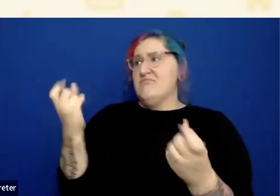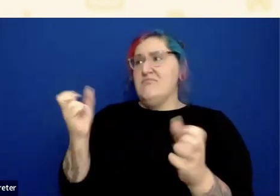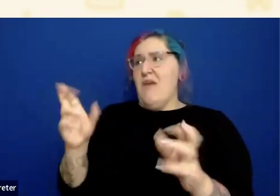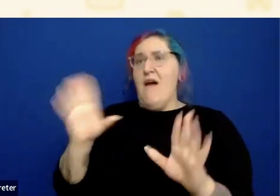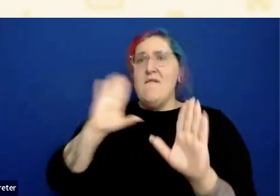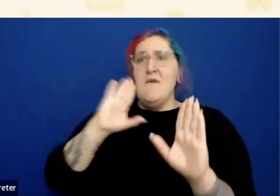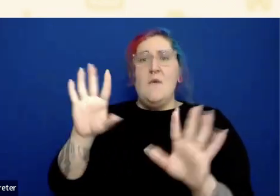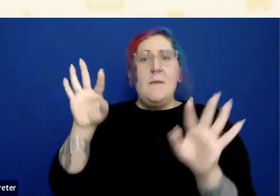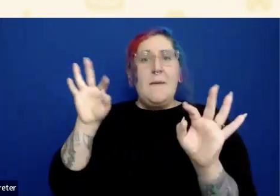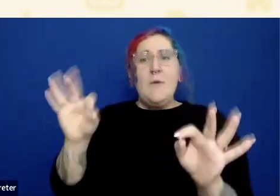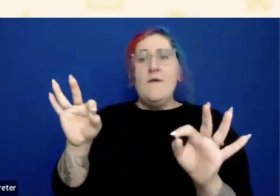Accessibility is a journey.